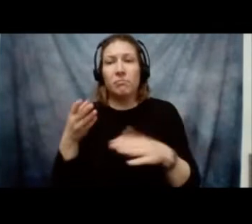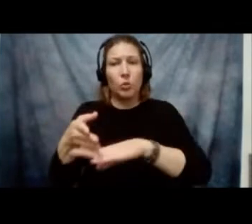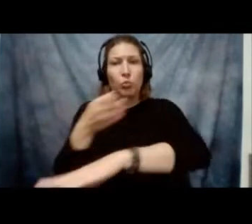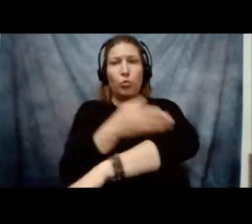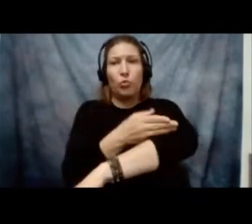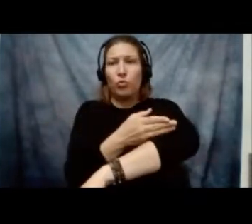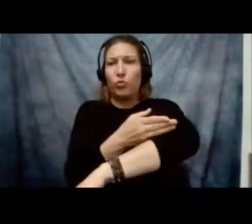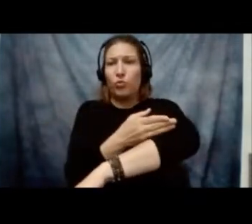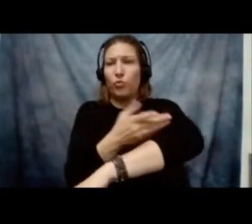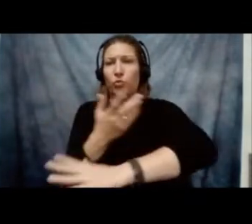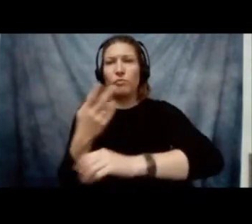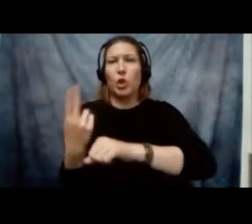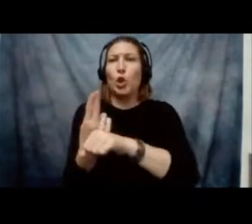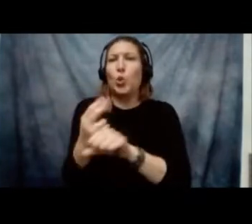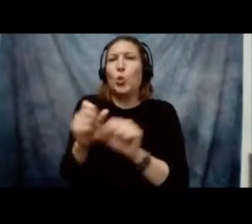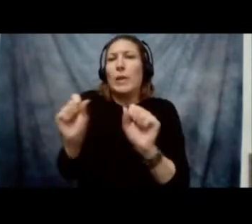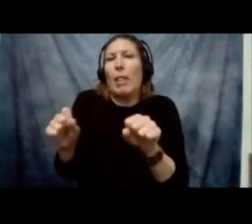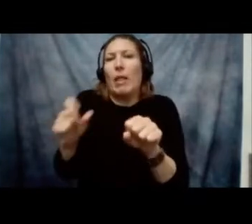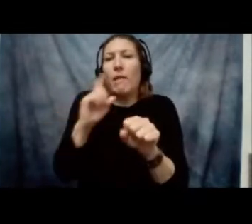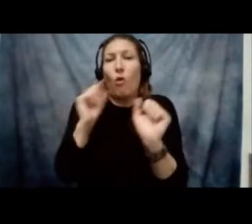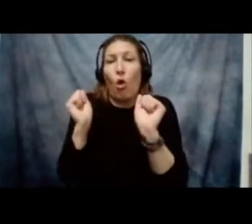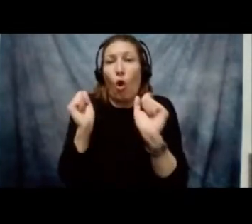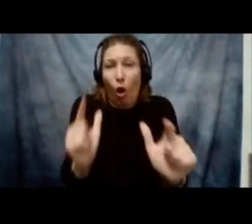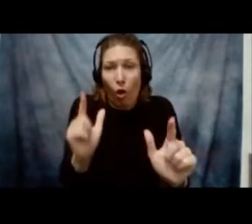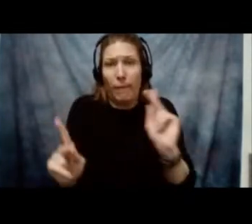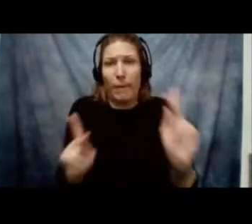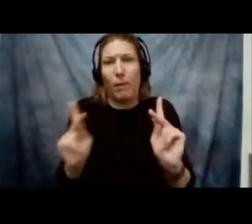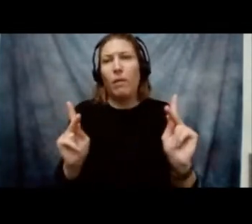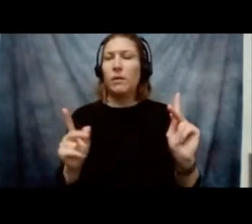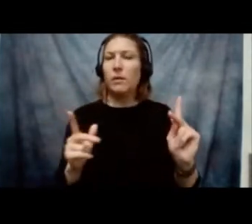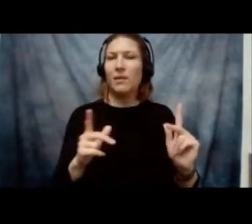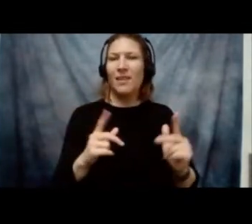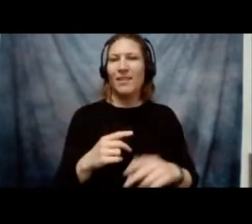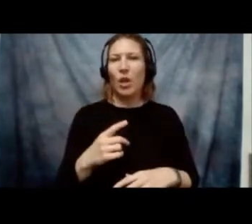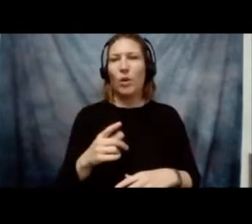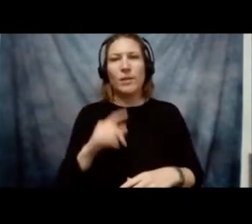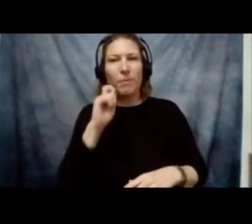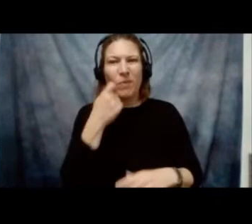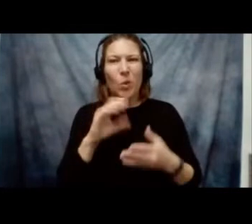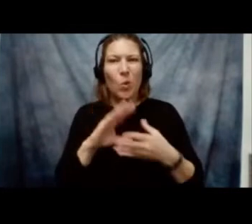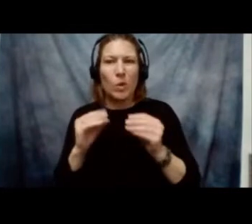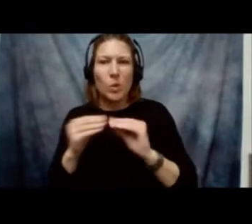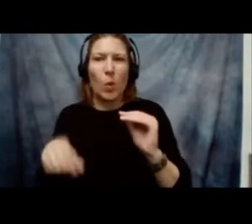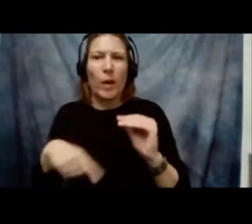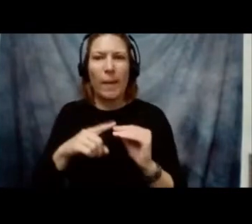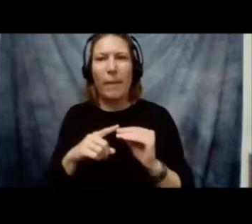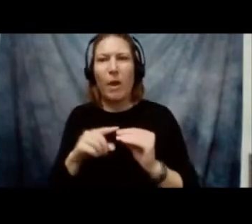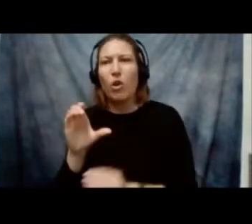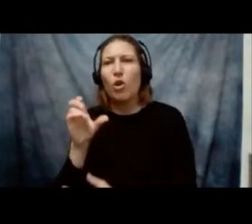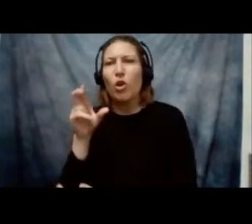about curb cuts um you know at the crosswalks and and going into buildings and stuff that